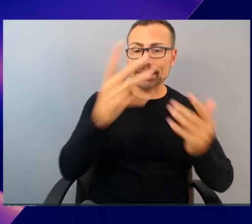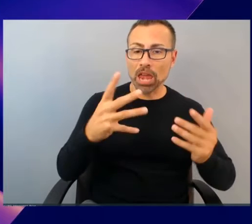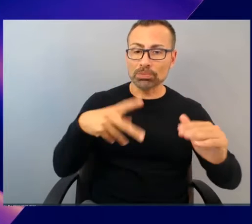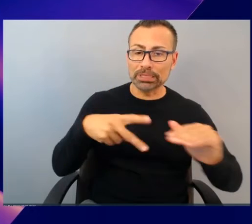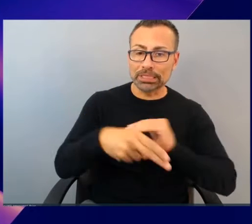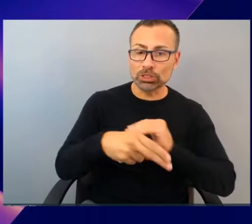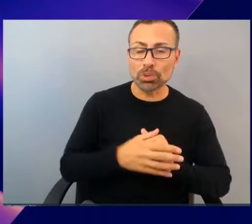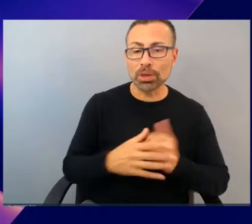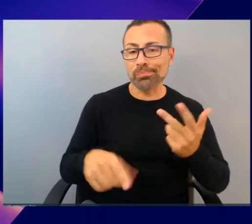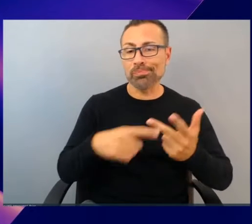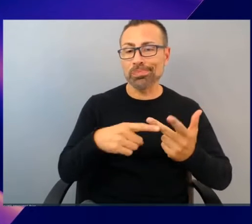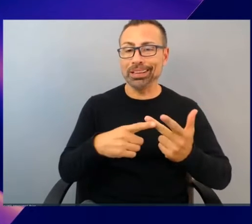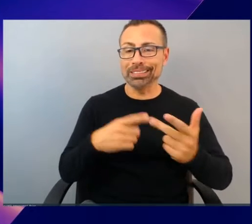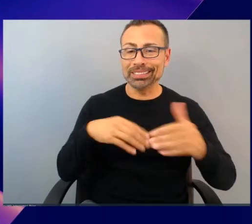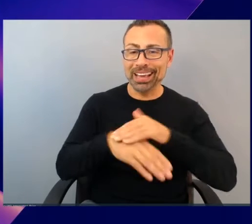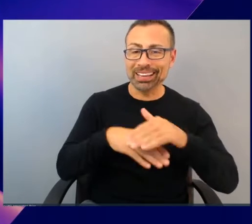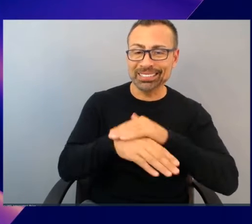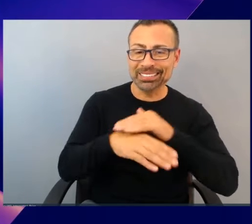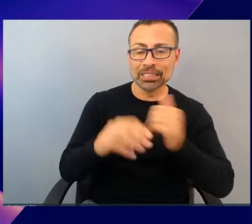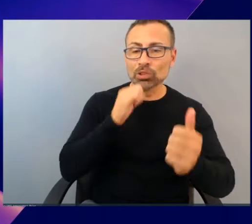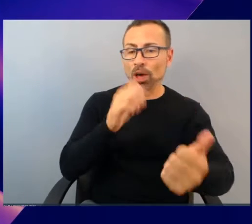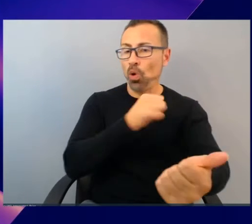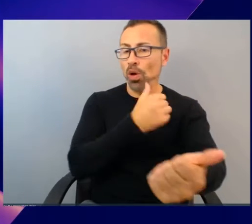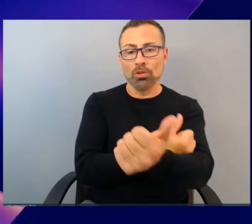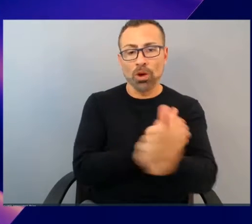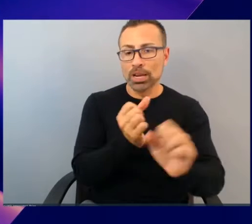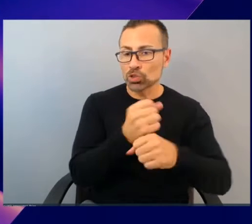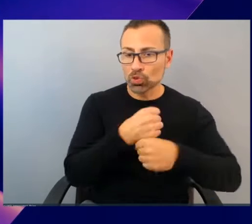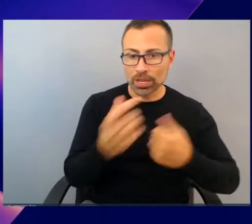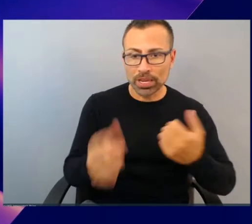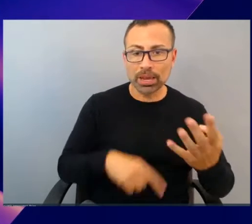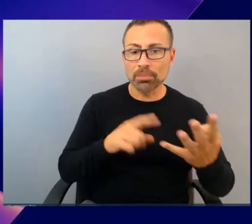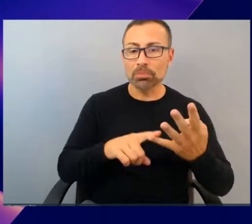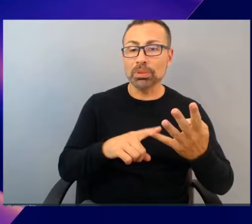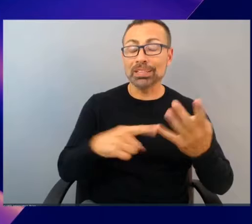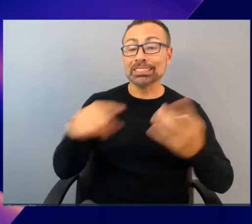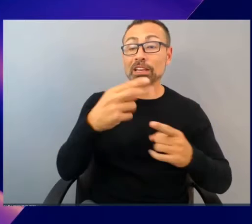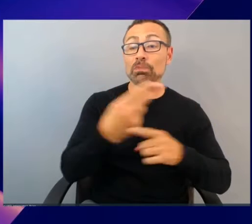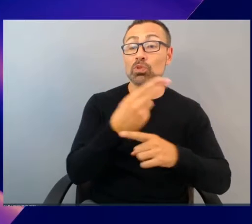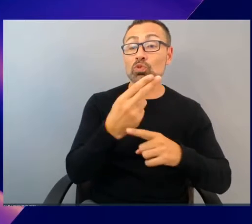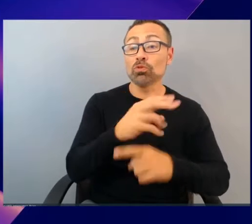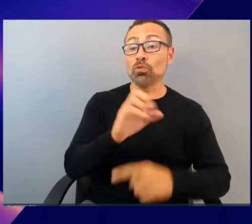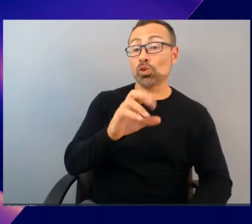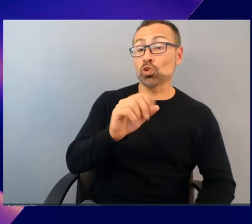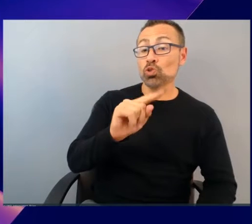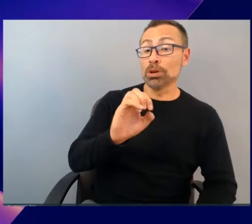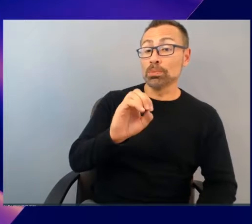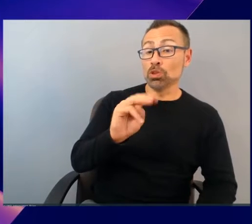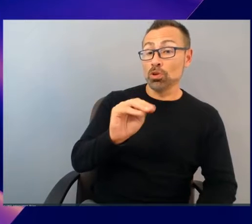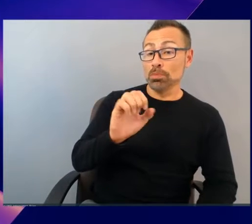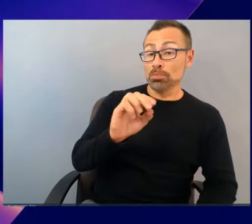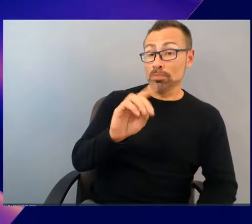and used to crypto mine. And we've seen unauthorized console logins,